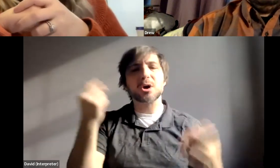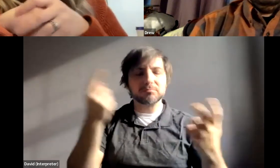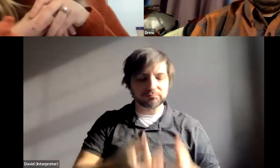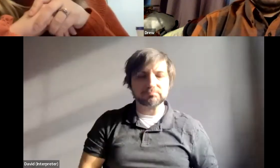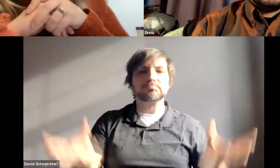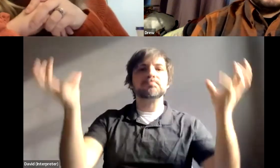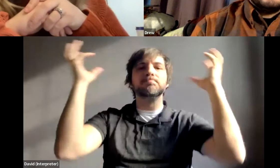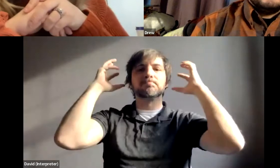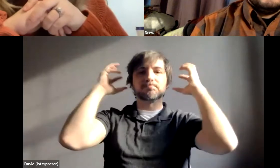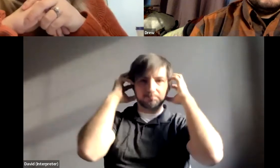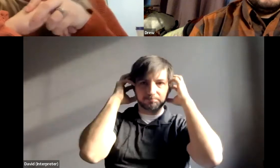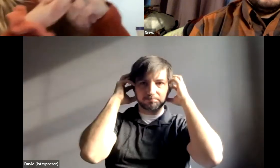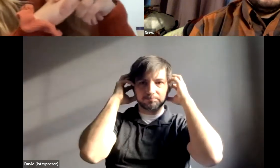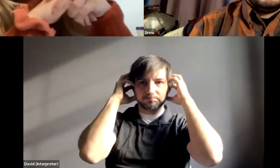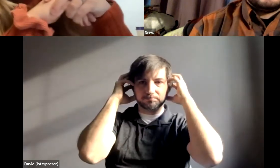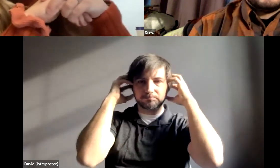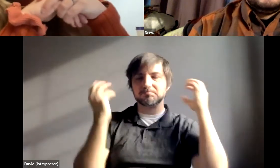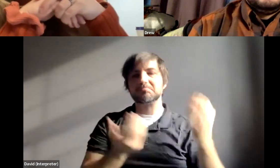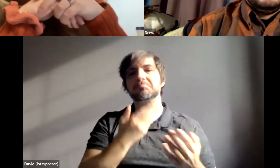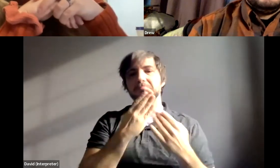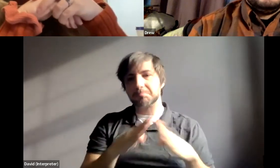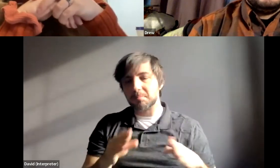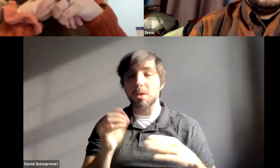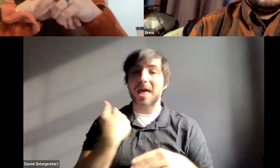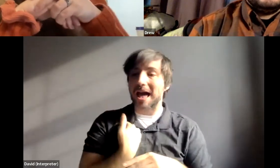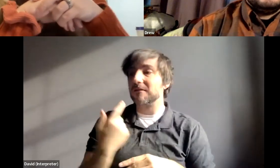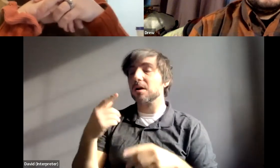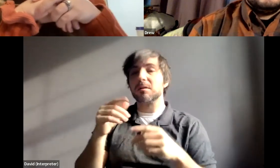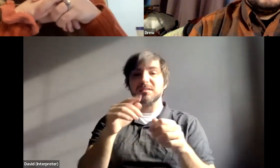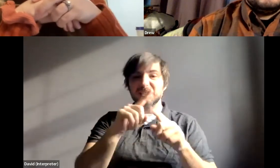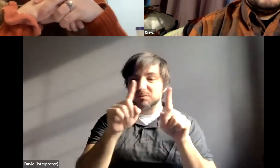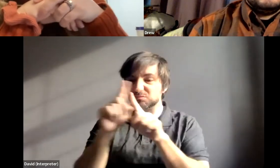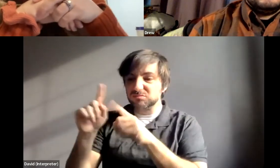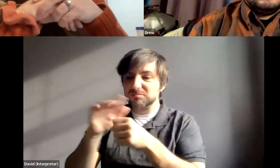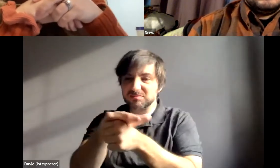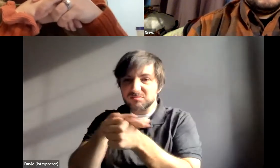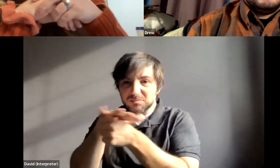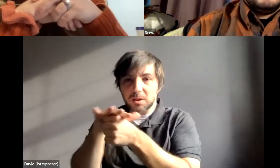dedicated areas with signage for that.